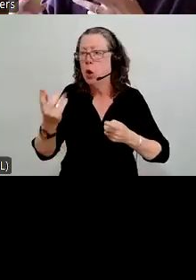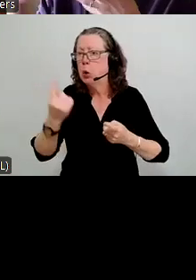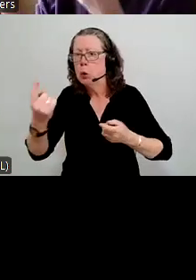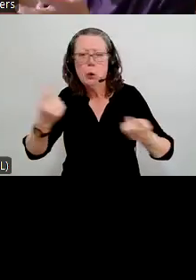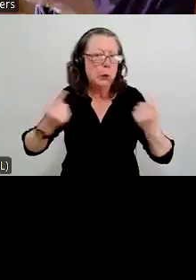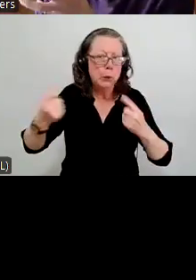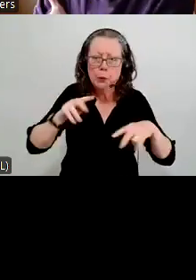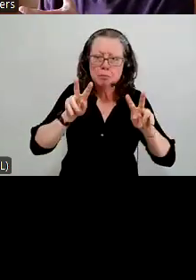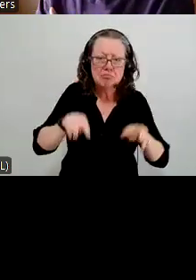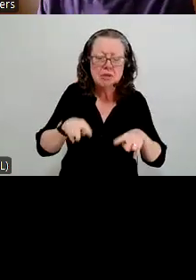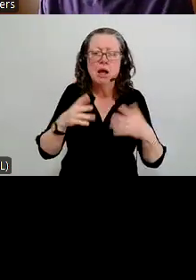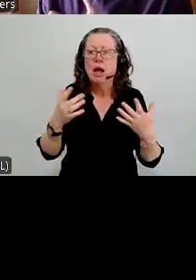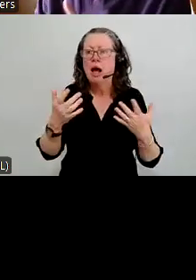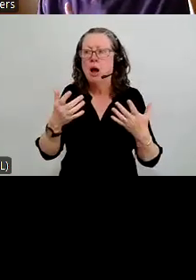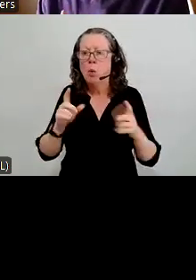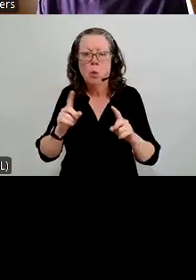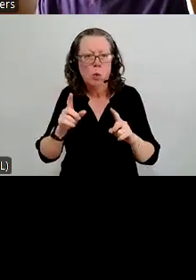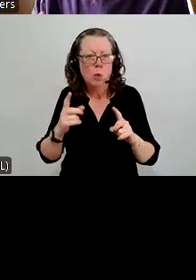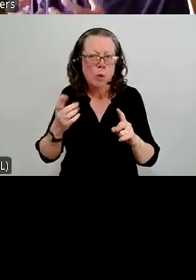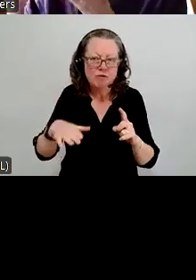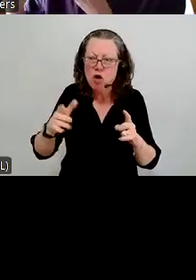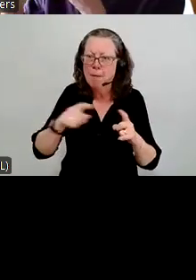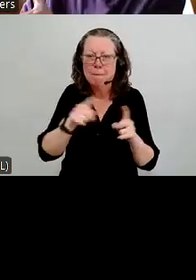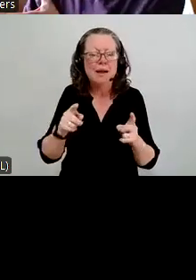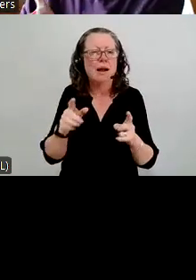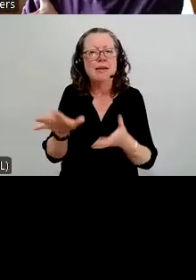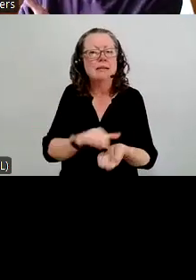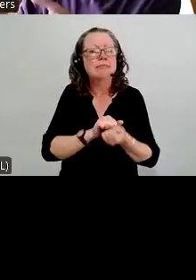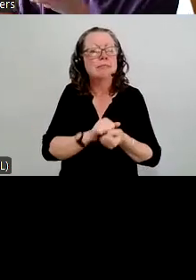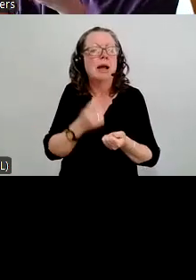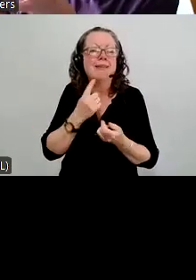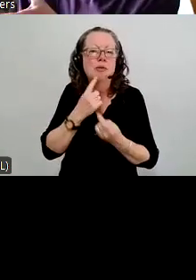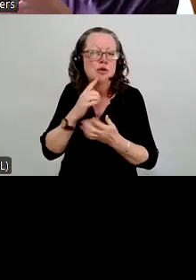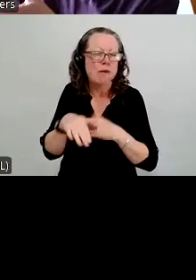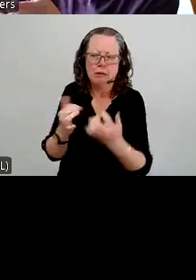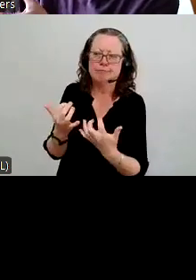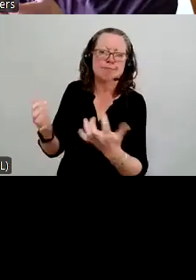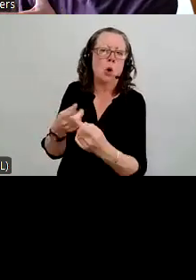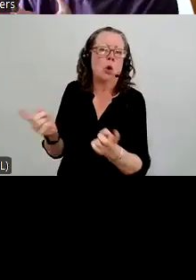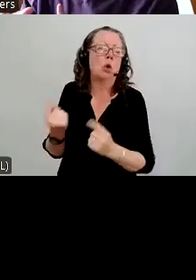If you want to do advertising, this is where it comes in, using marketing pixels really helps